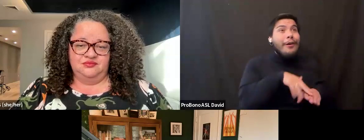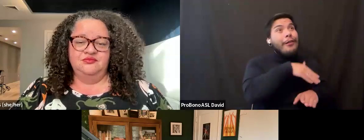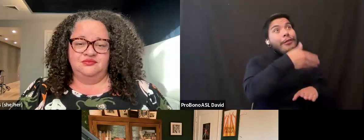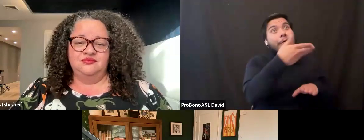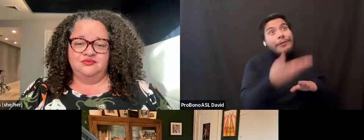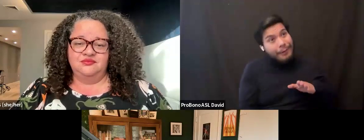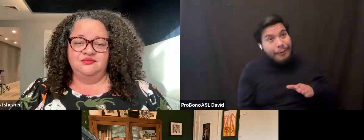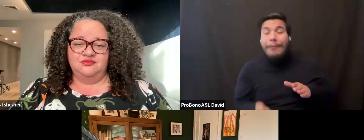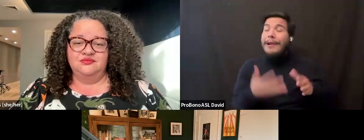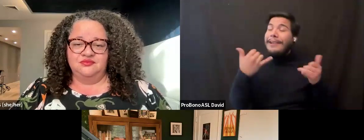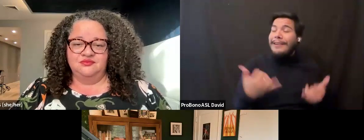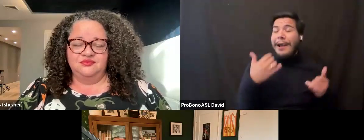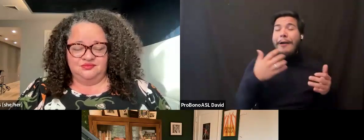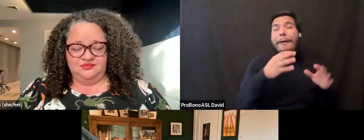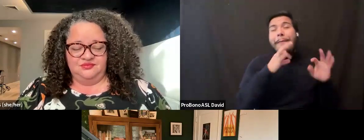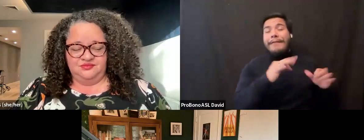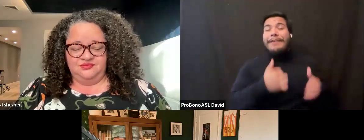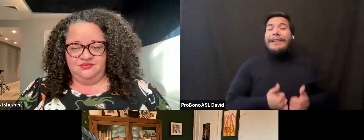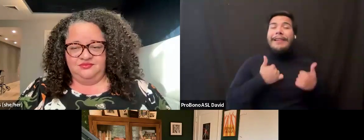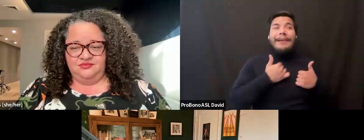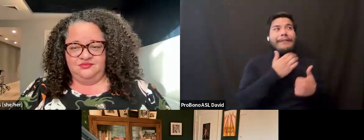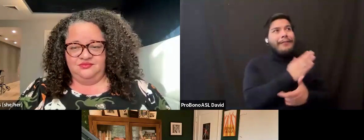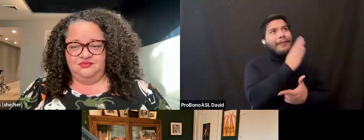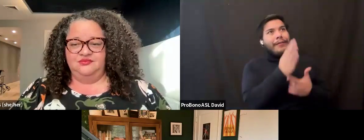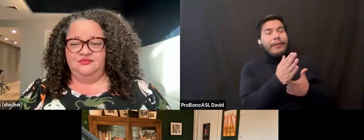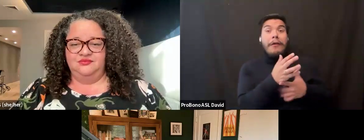is one of 'em. One is fat person doesn't lose weight,